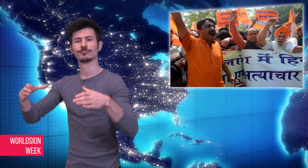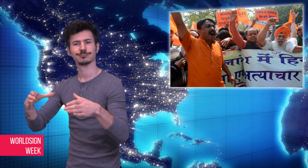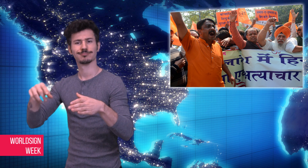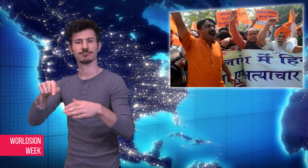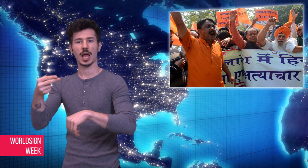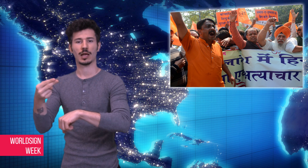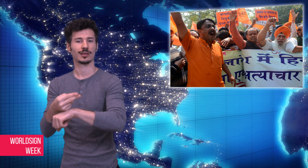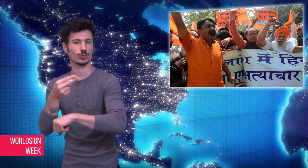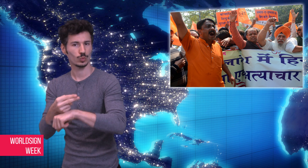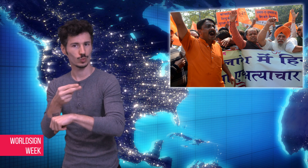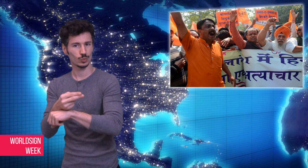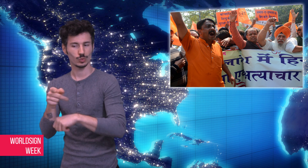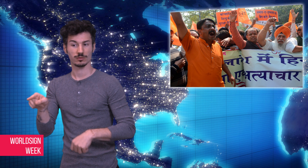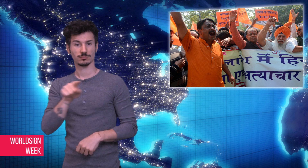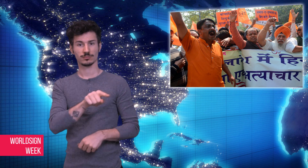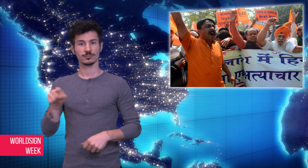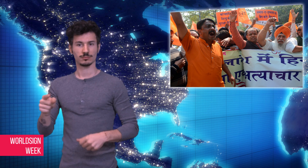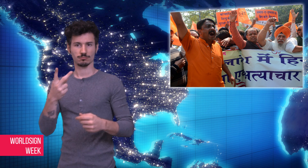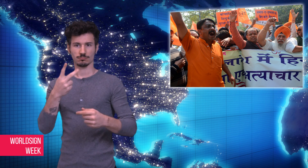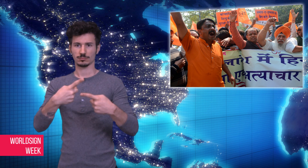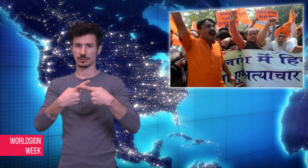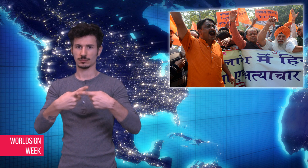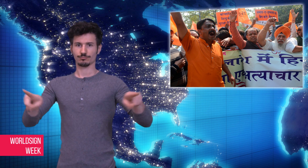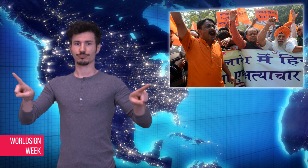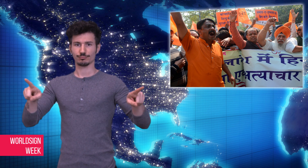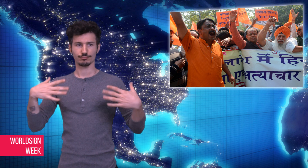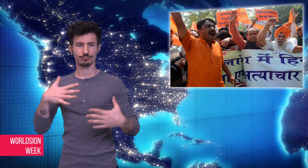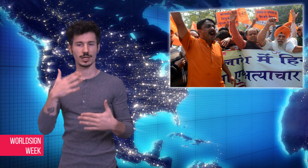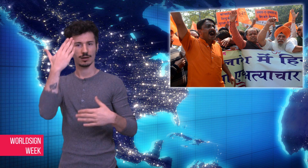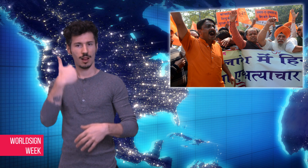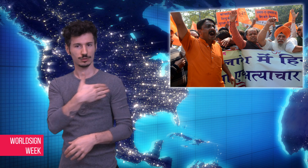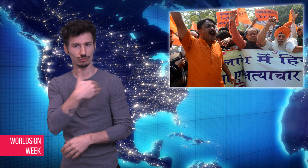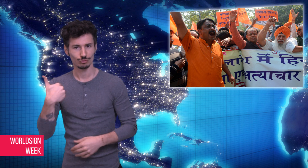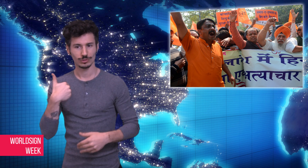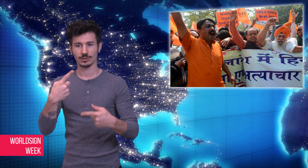Both Muslims and Hindus live in Bangladesh, and